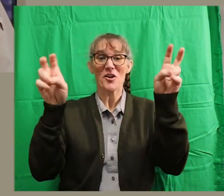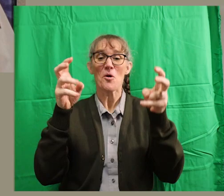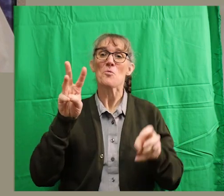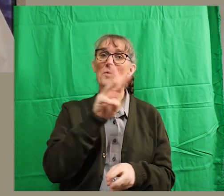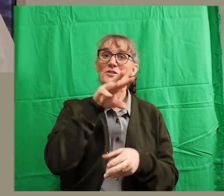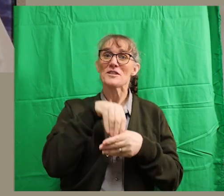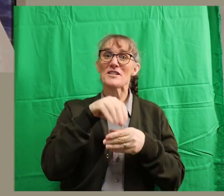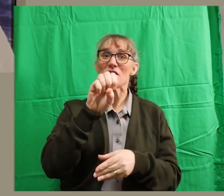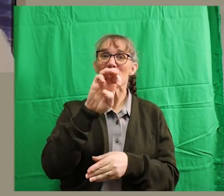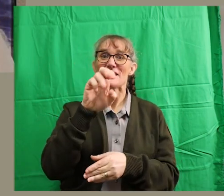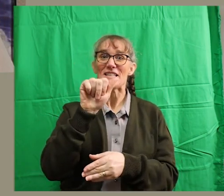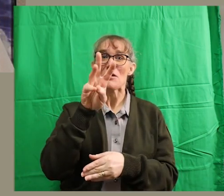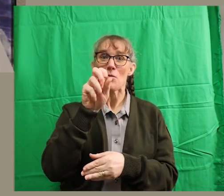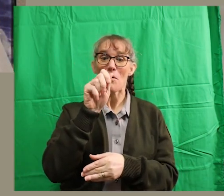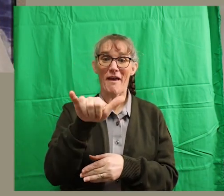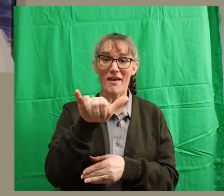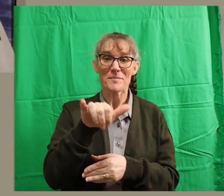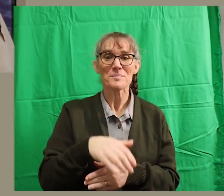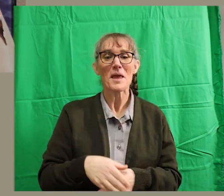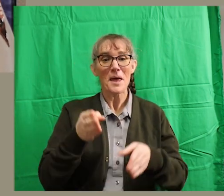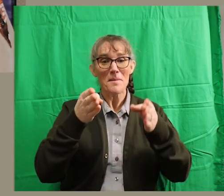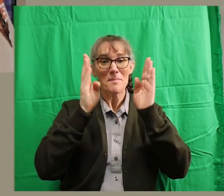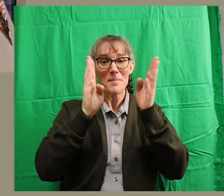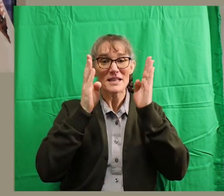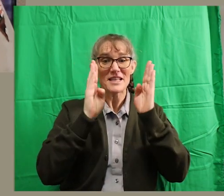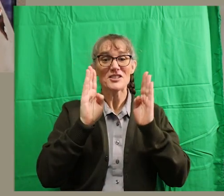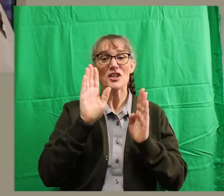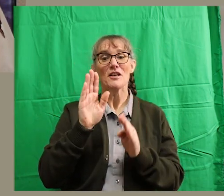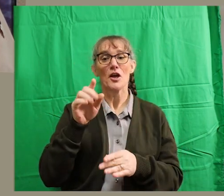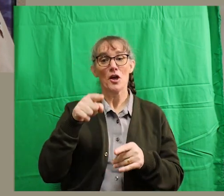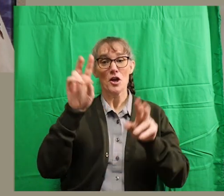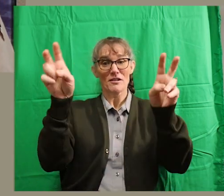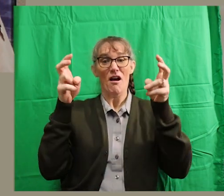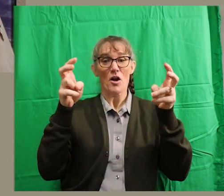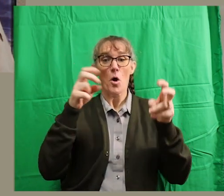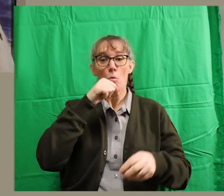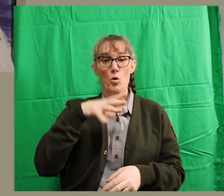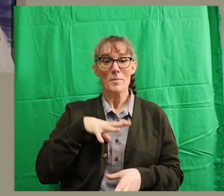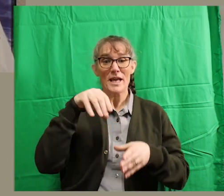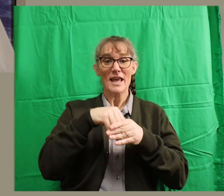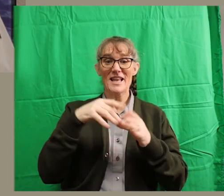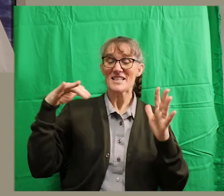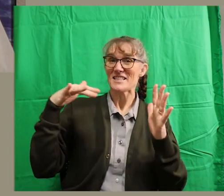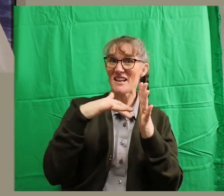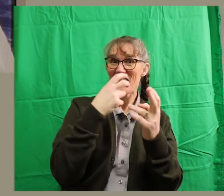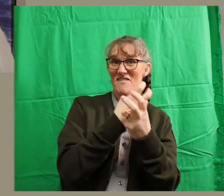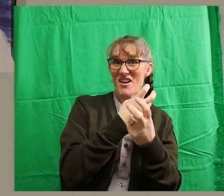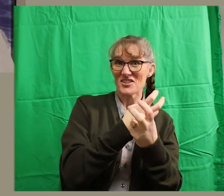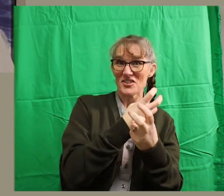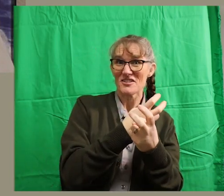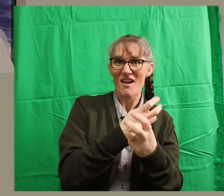the Western Interior Seaway. Let's listen to her talk about "Womaning in Paleontology: Not